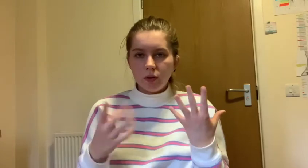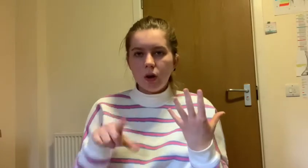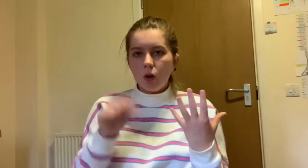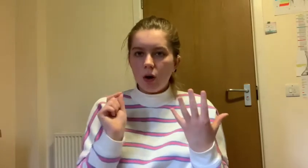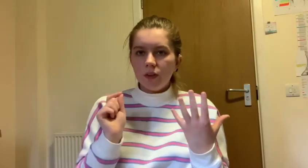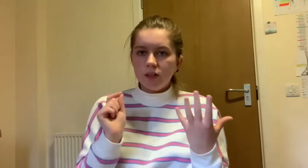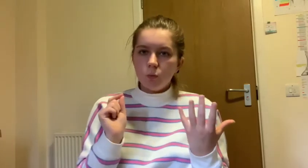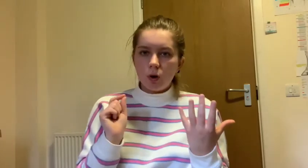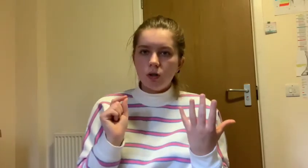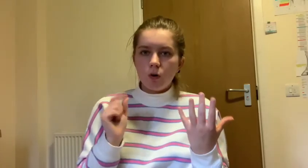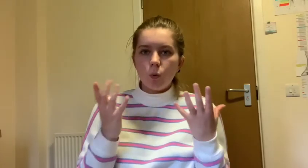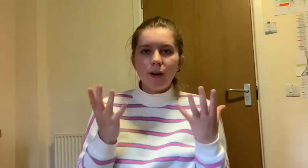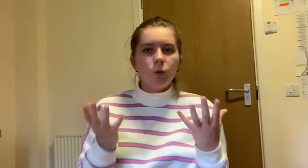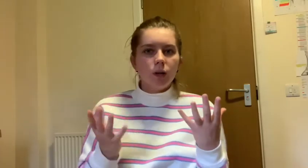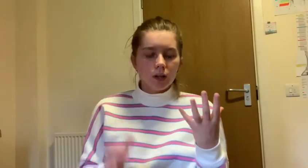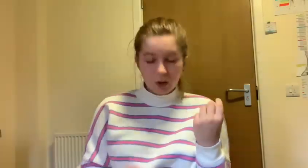and you're doing a lot of things in one go quite quick.